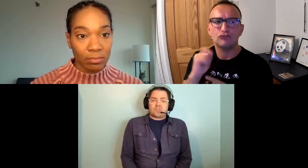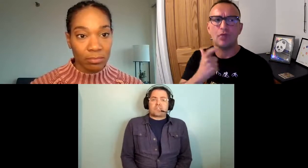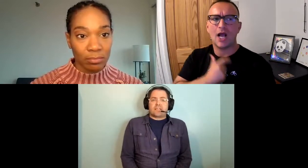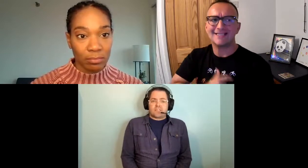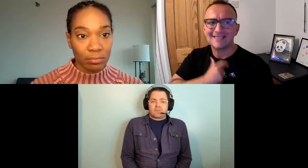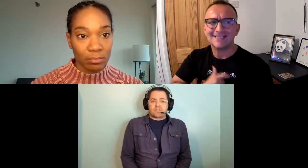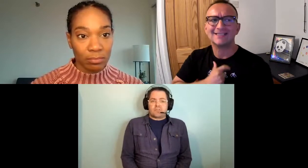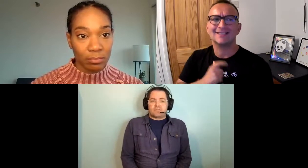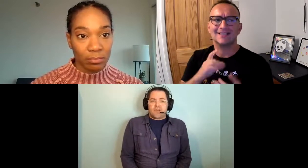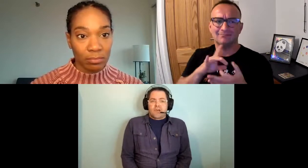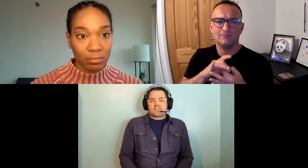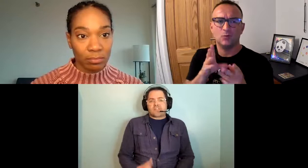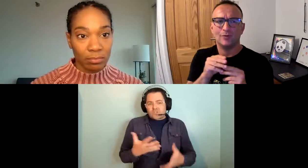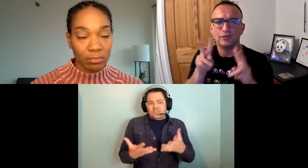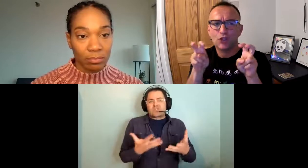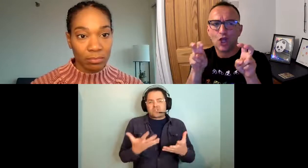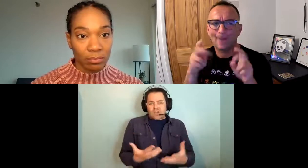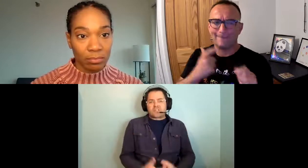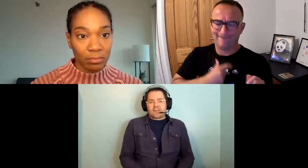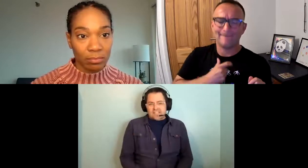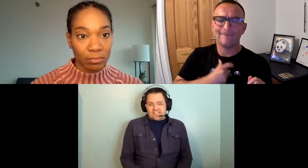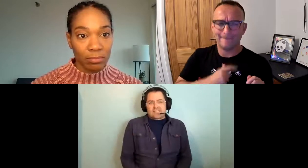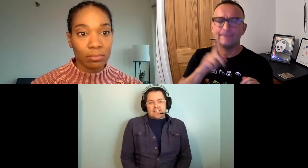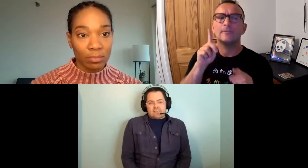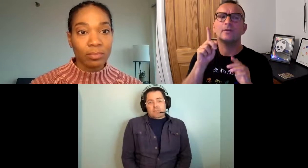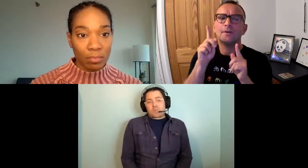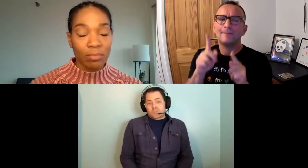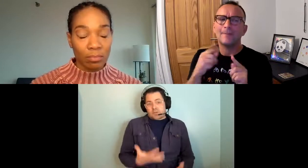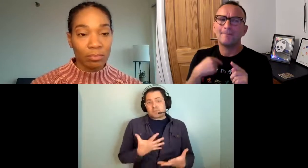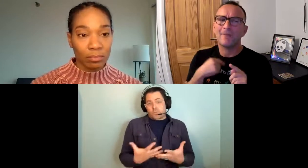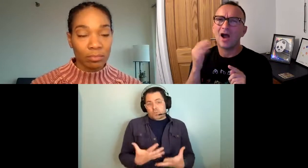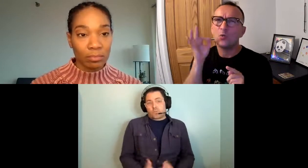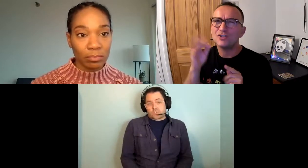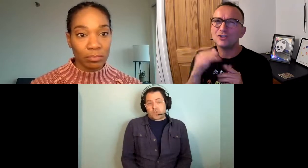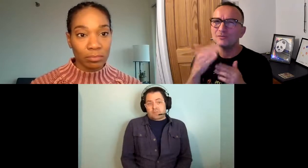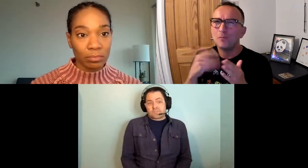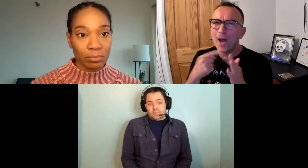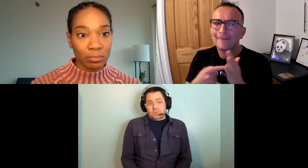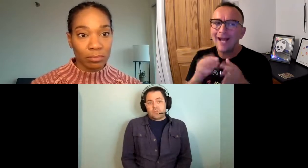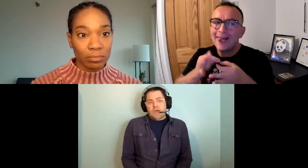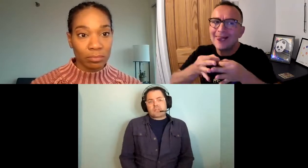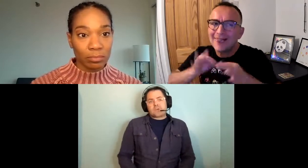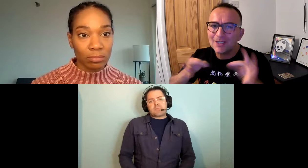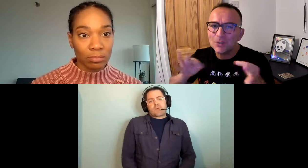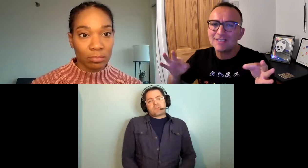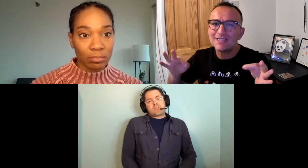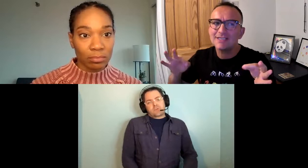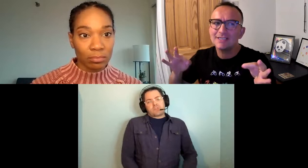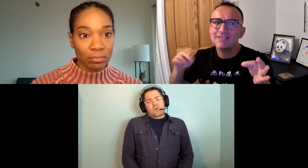My question is maybe linguistically if we think of the linguistics of it, we have some people that say you